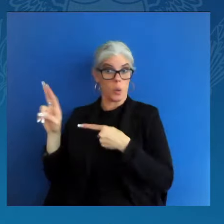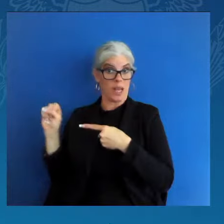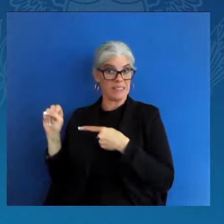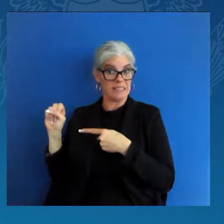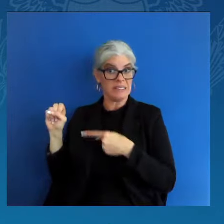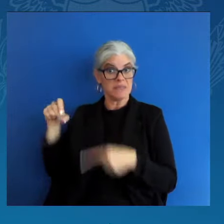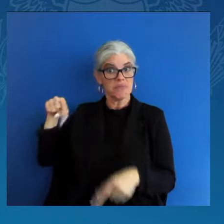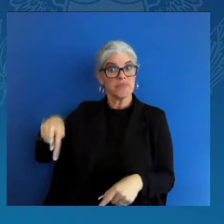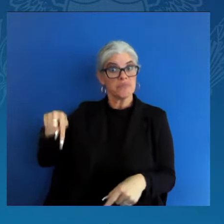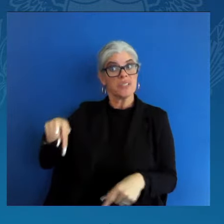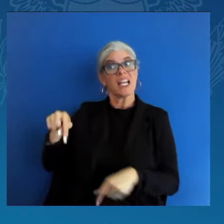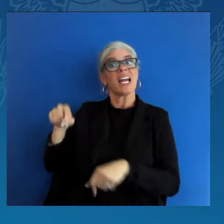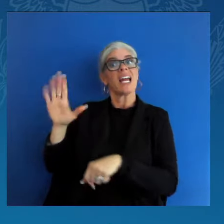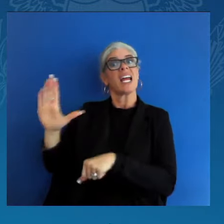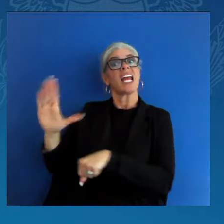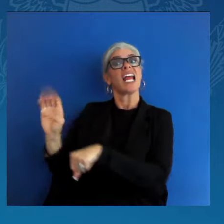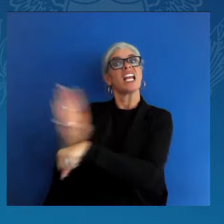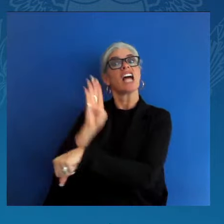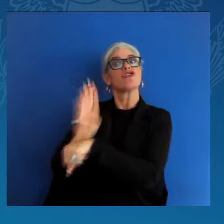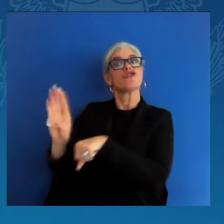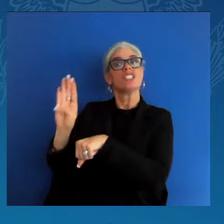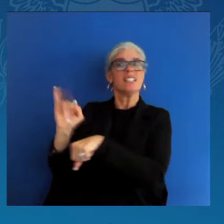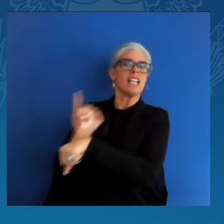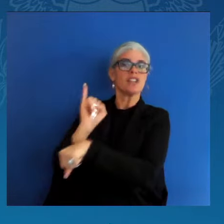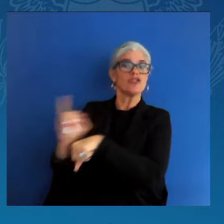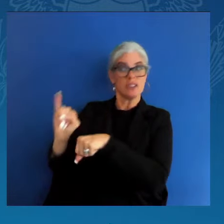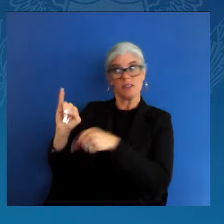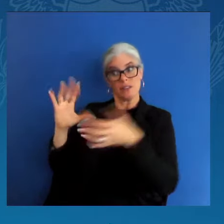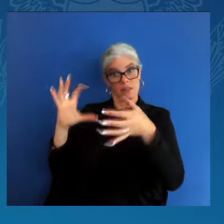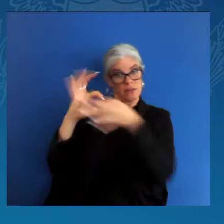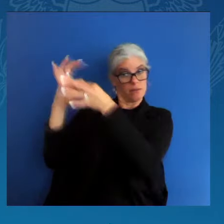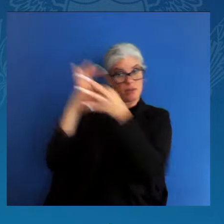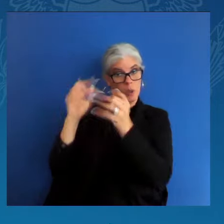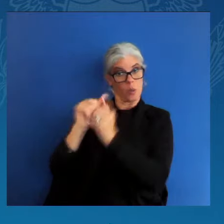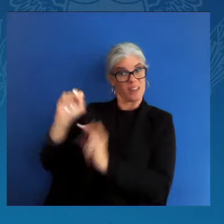payloads to the moon through the commercial Lunar Payload Services program.